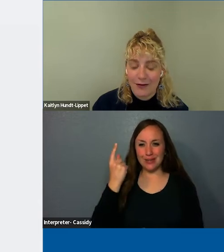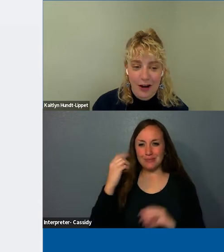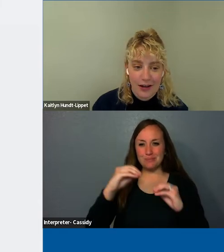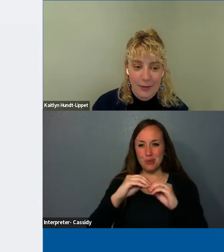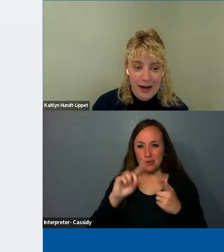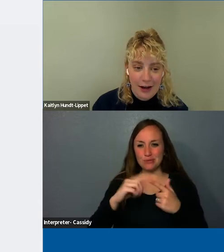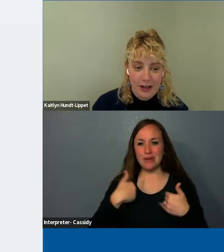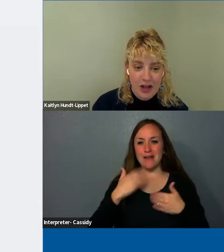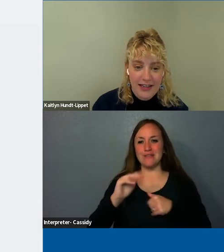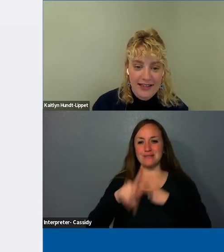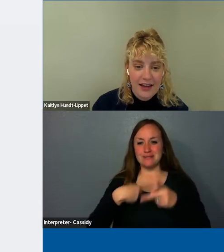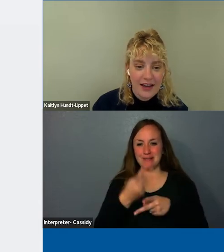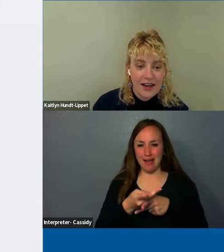kind of compare and contrast.